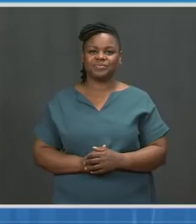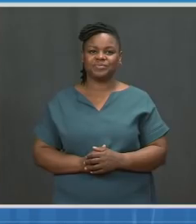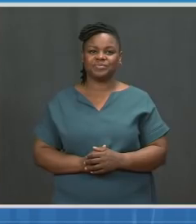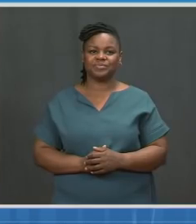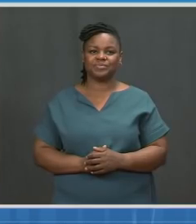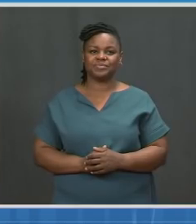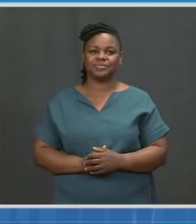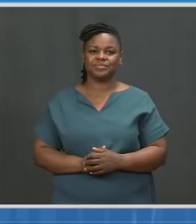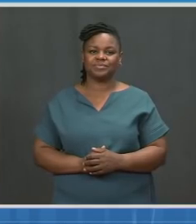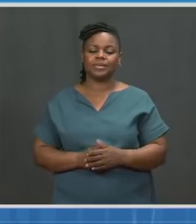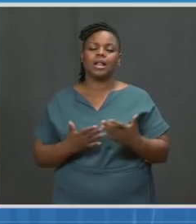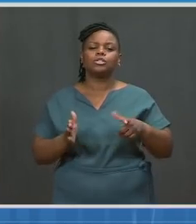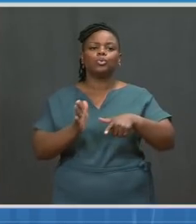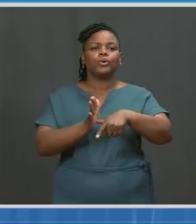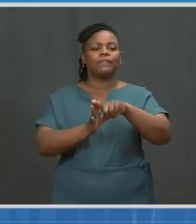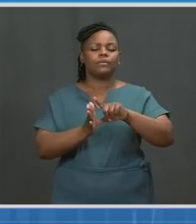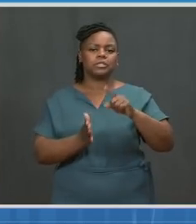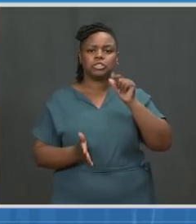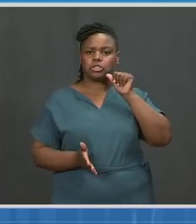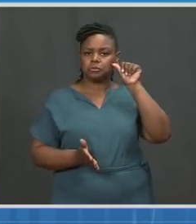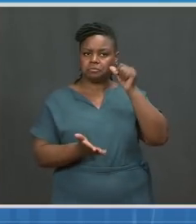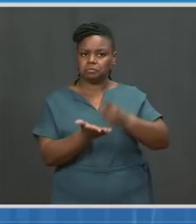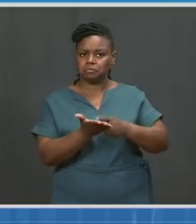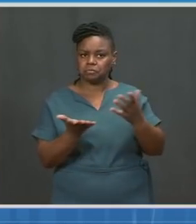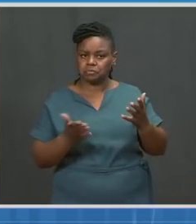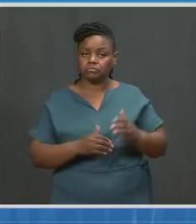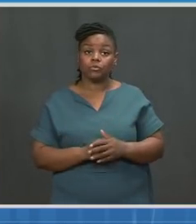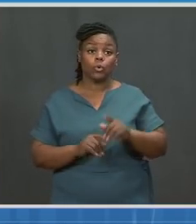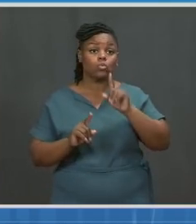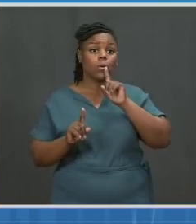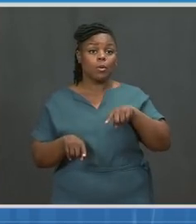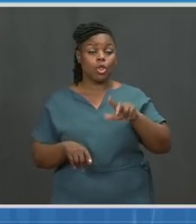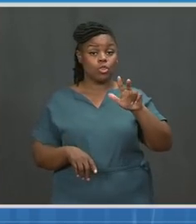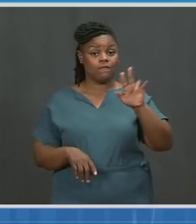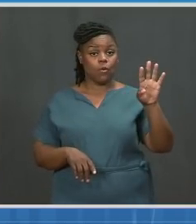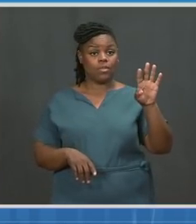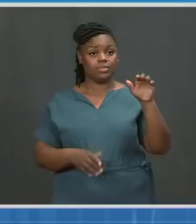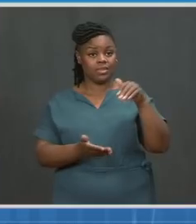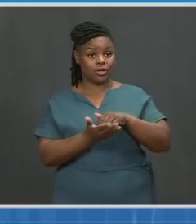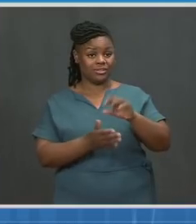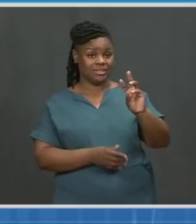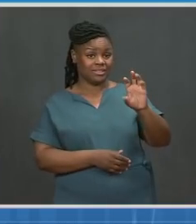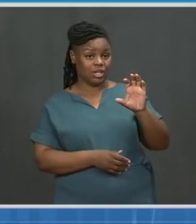Yesterday, CDC reported over 34,600 cases of COVID-19.